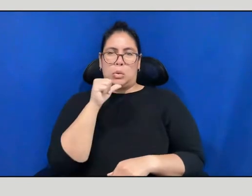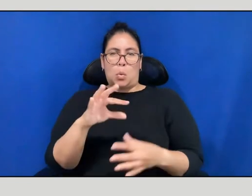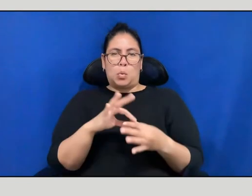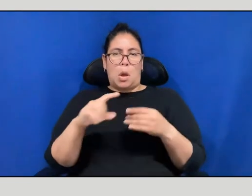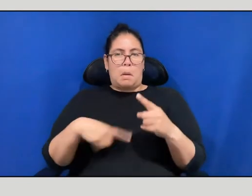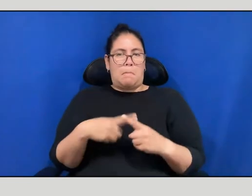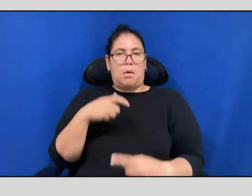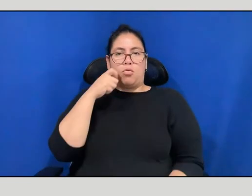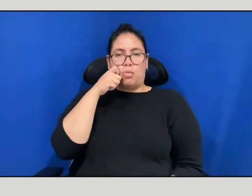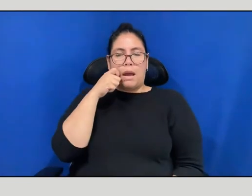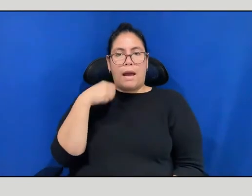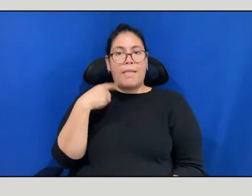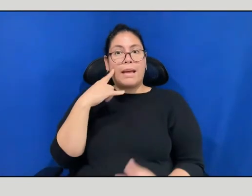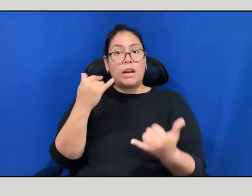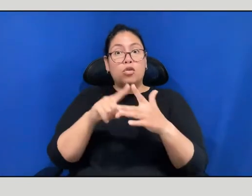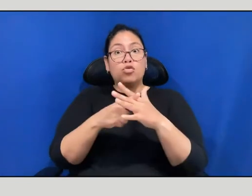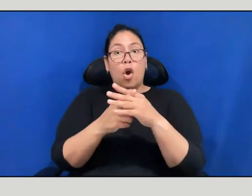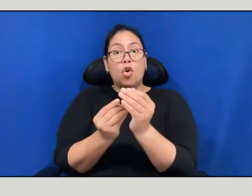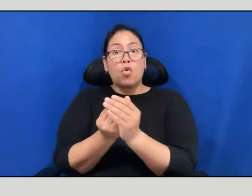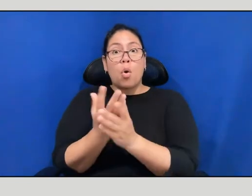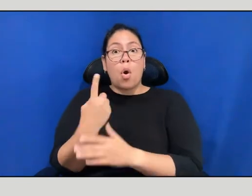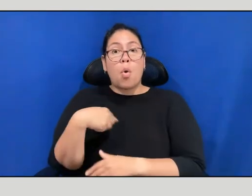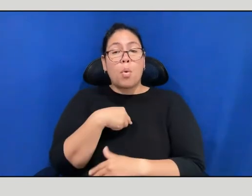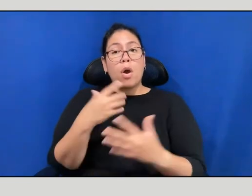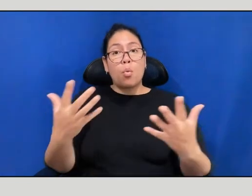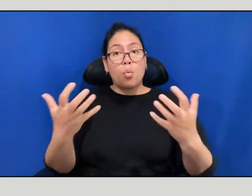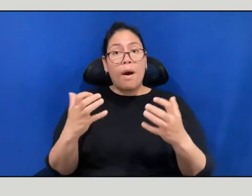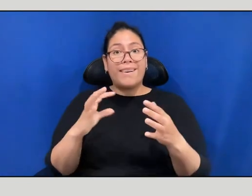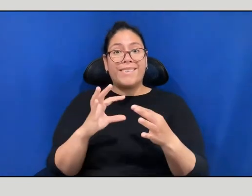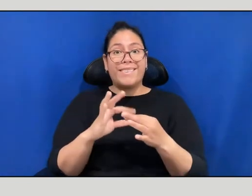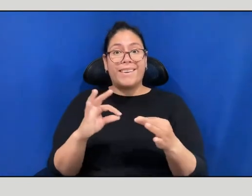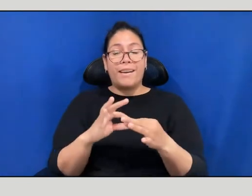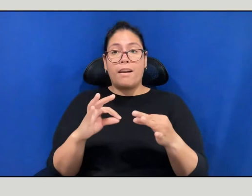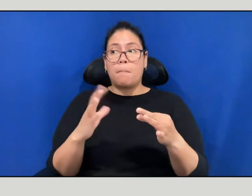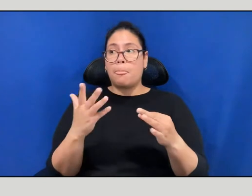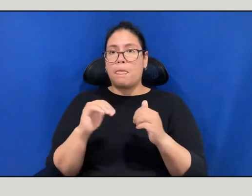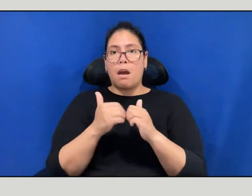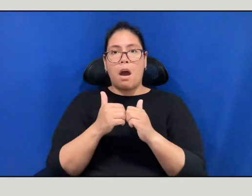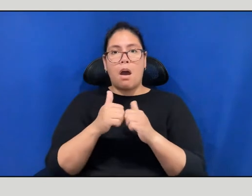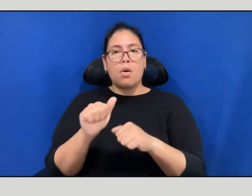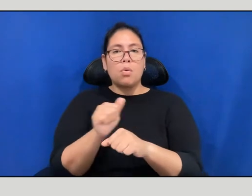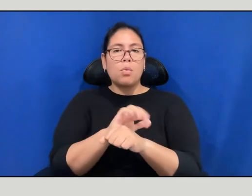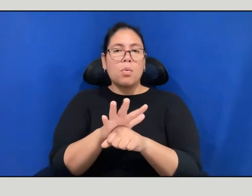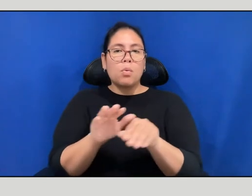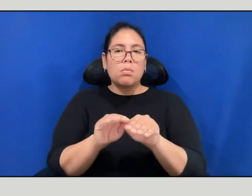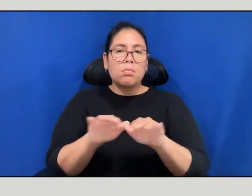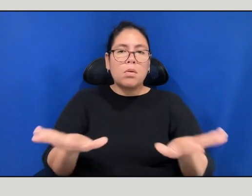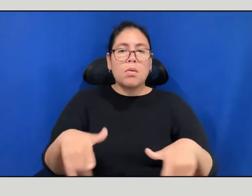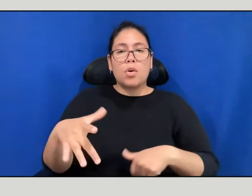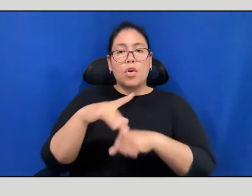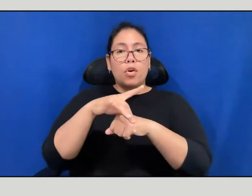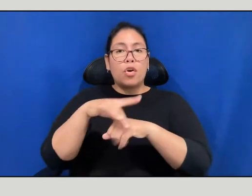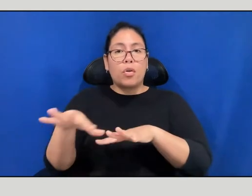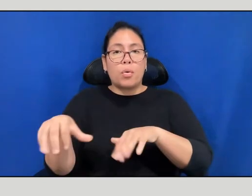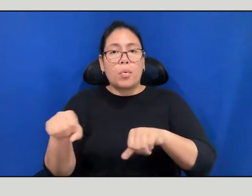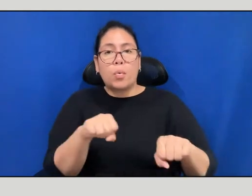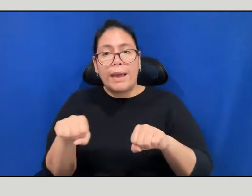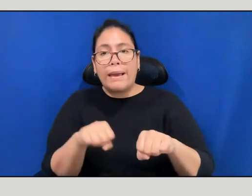we would like to be able to say how the pandemic, the earthquakes, the hurricane,